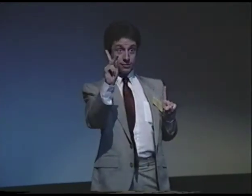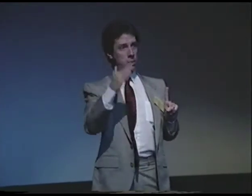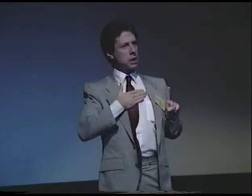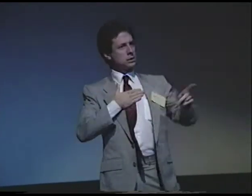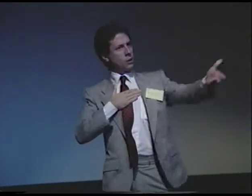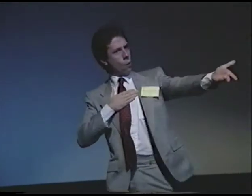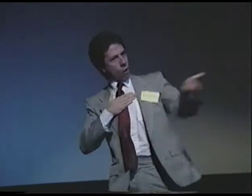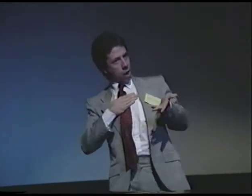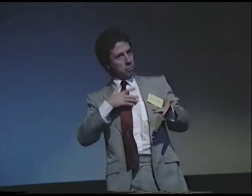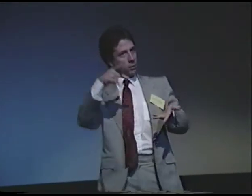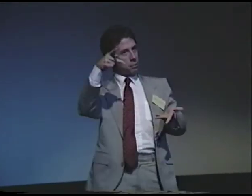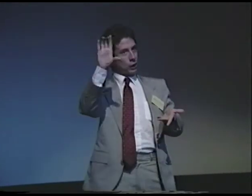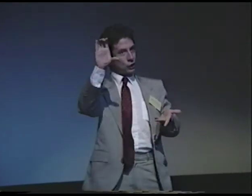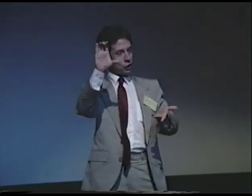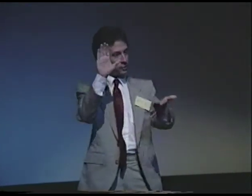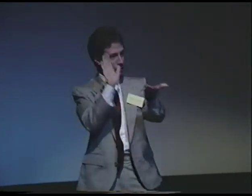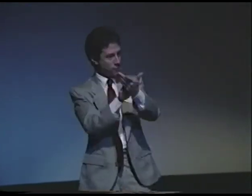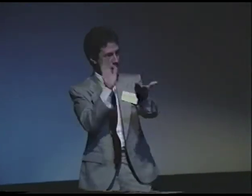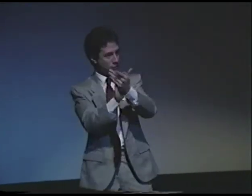OK? It's my pleasure to welcome Peter Cook.